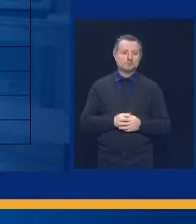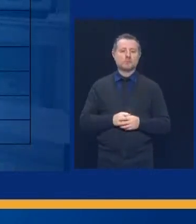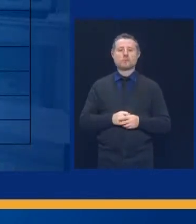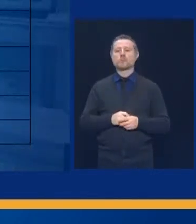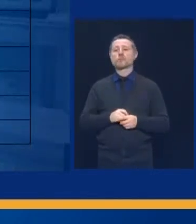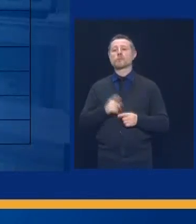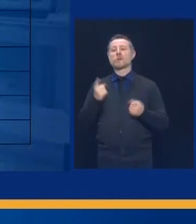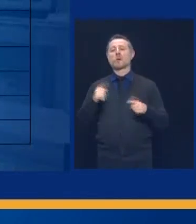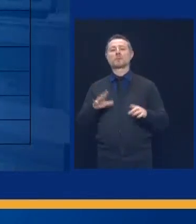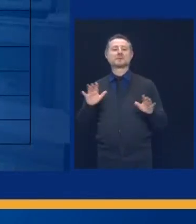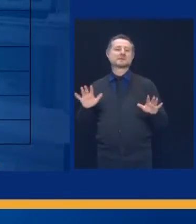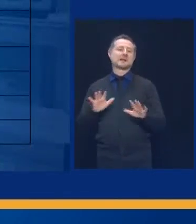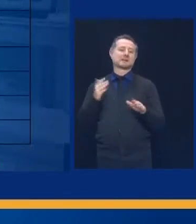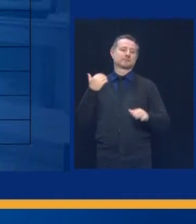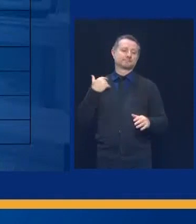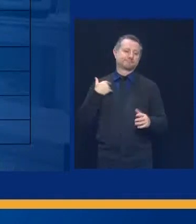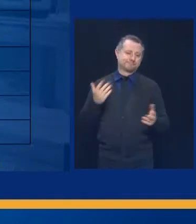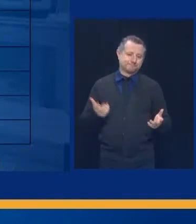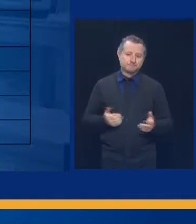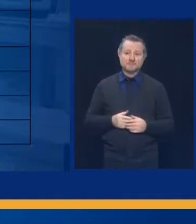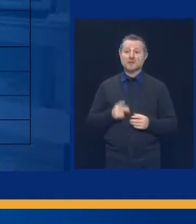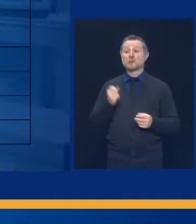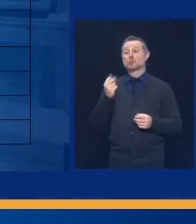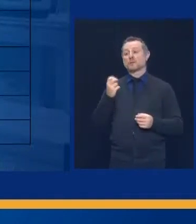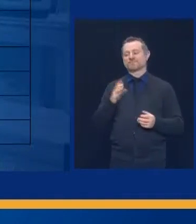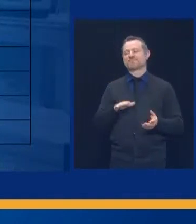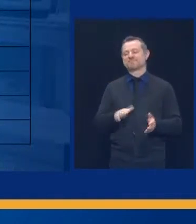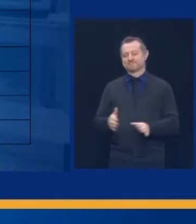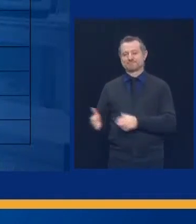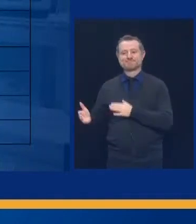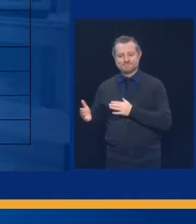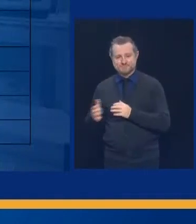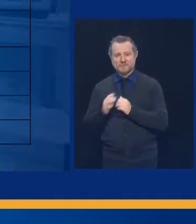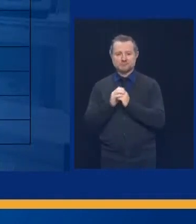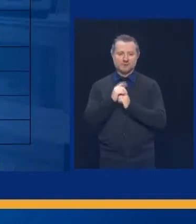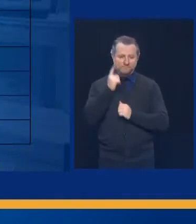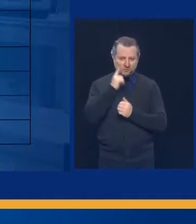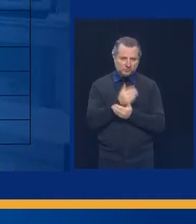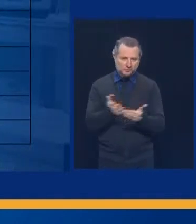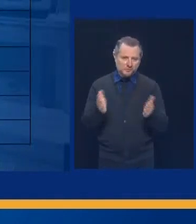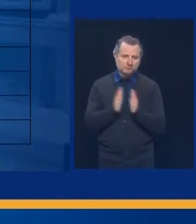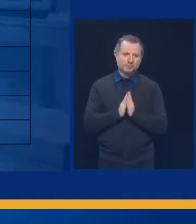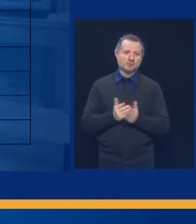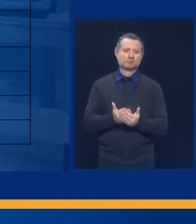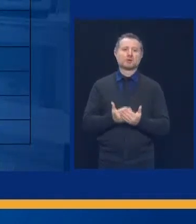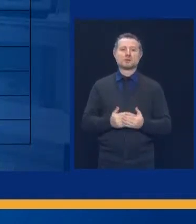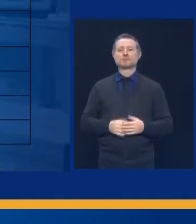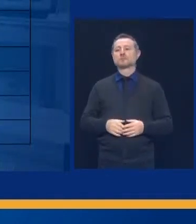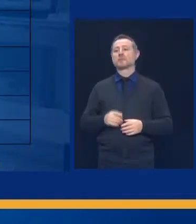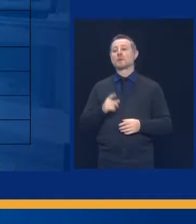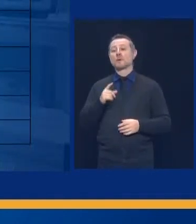WITH IS 1.4. 82,000 TESTS, WHICH IS A, REALLY A LOW NUMBER OF TESTS. IT WAS A SUNDAY.